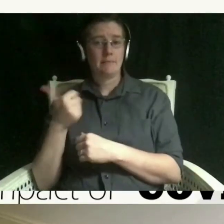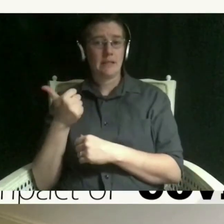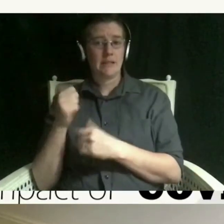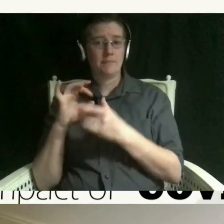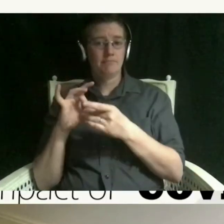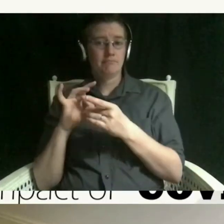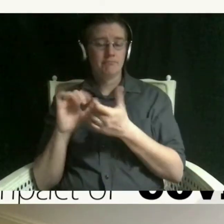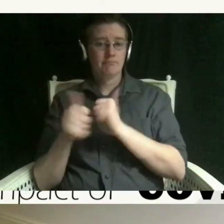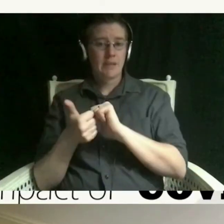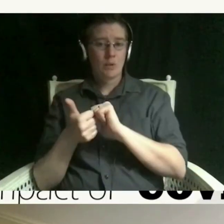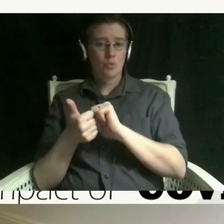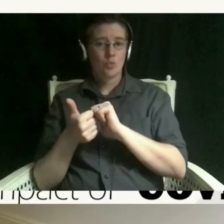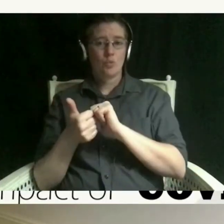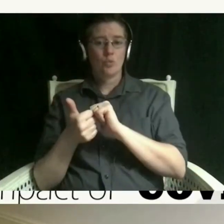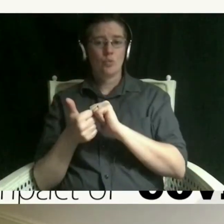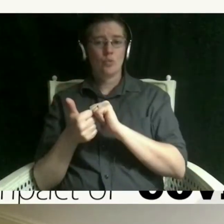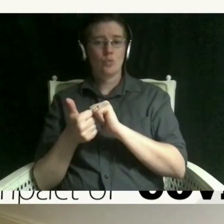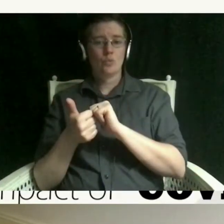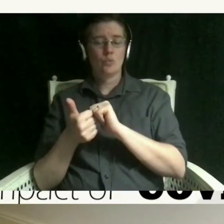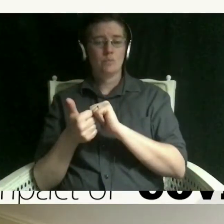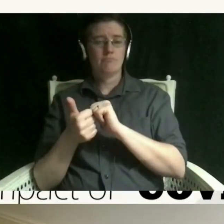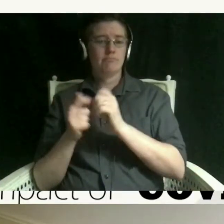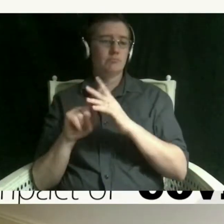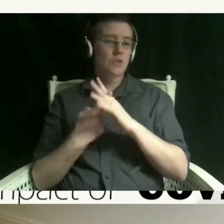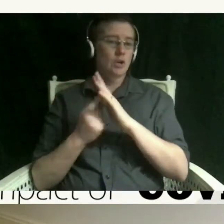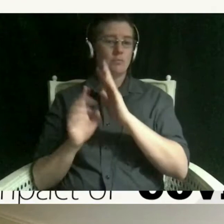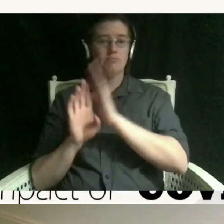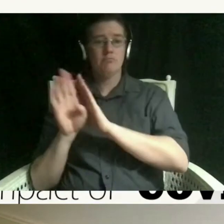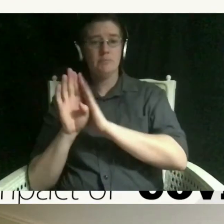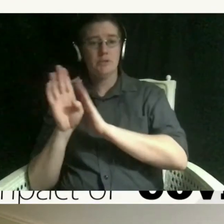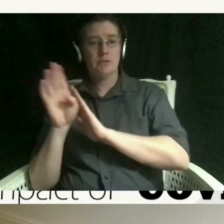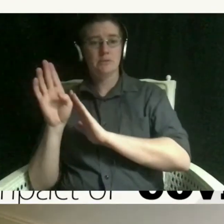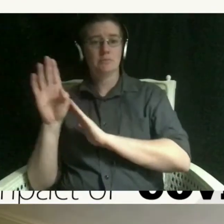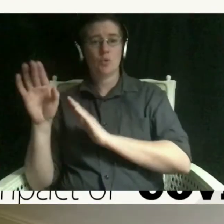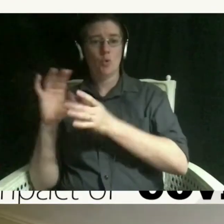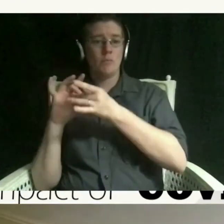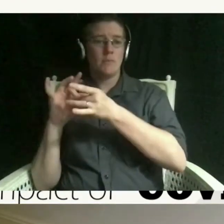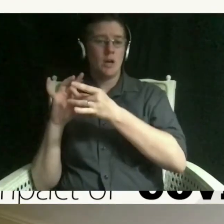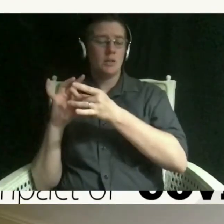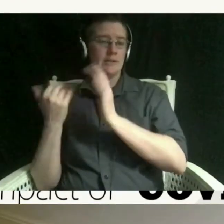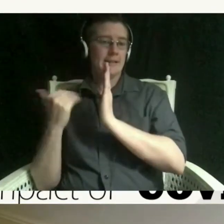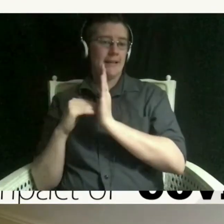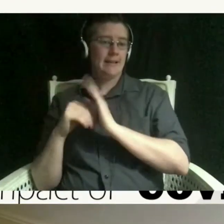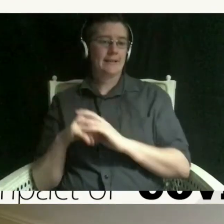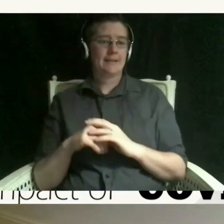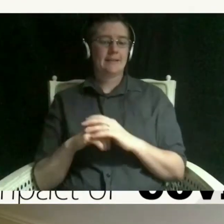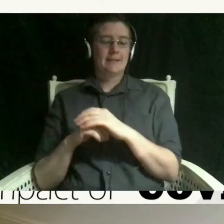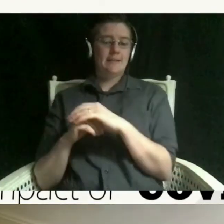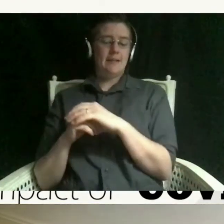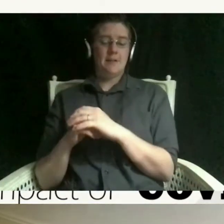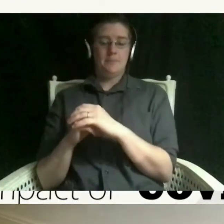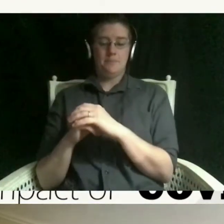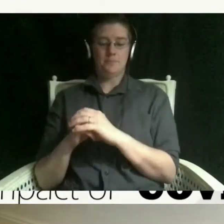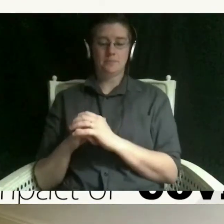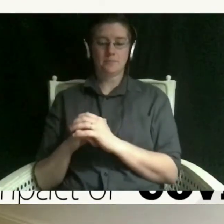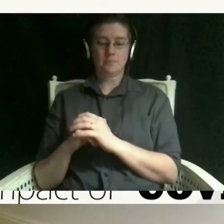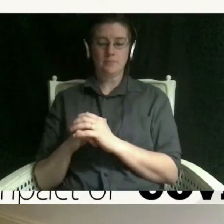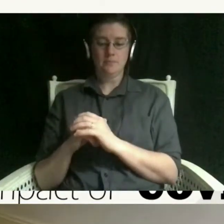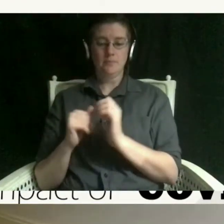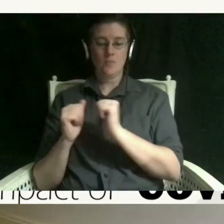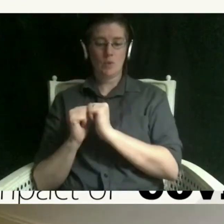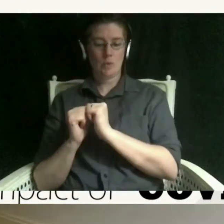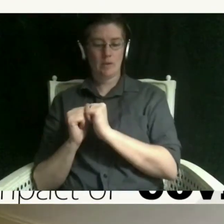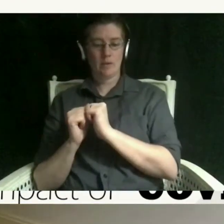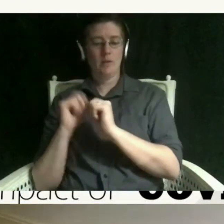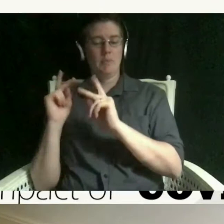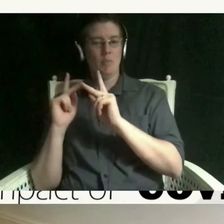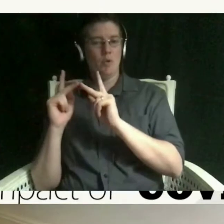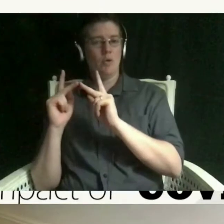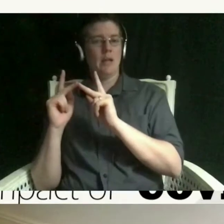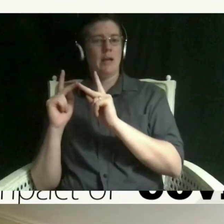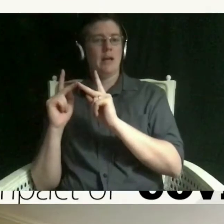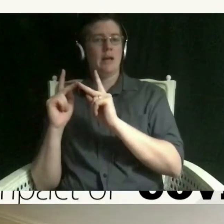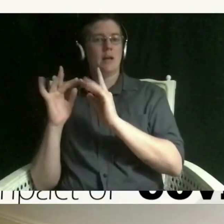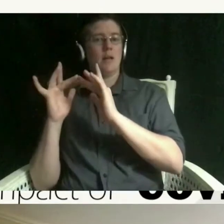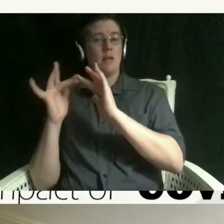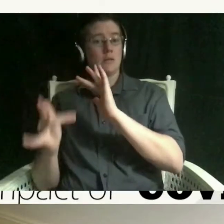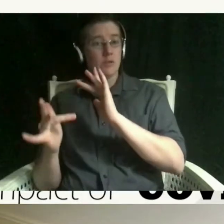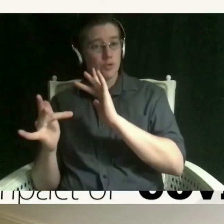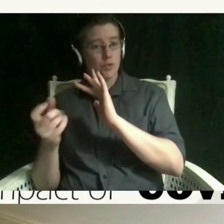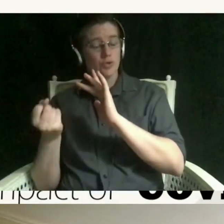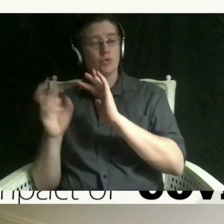basically start building up your bond again with um people that you lost touch with or any of that